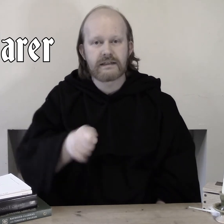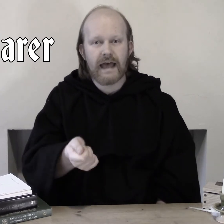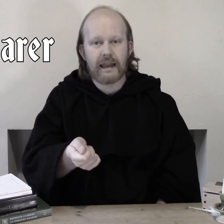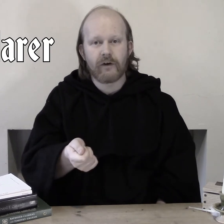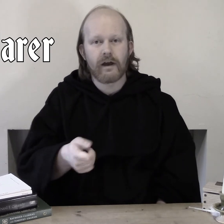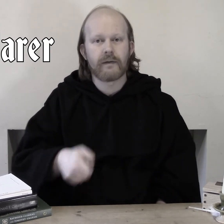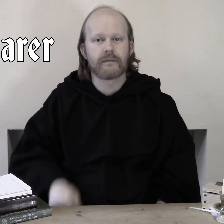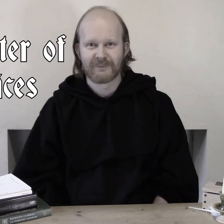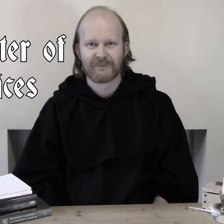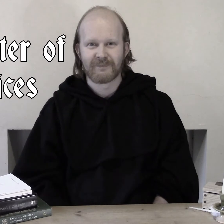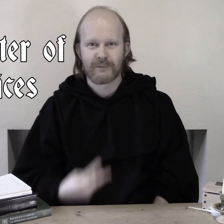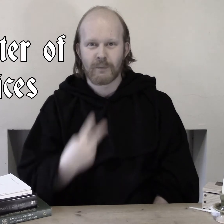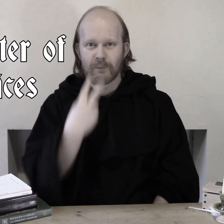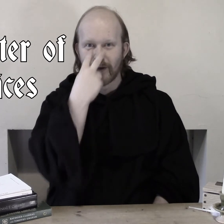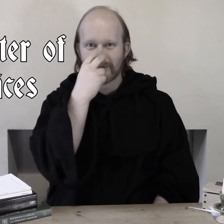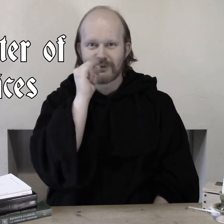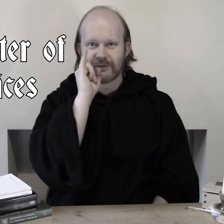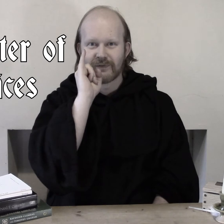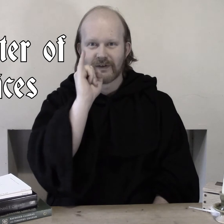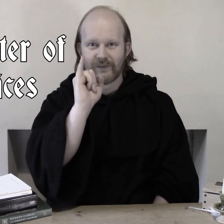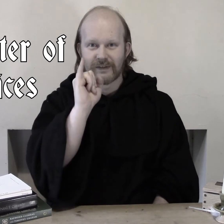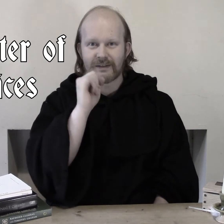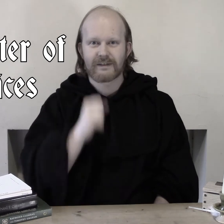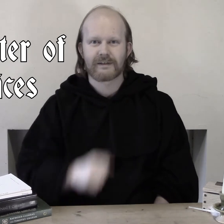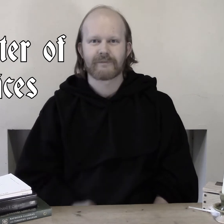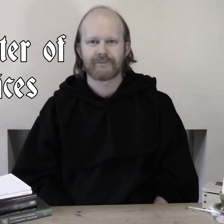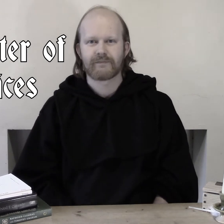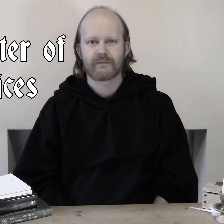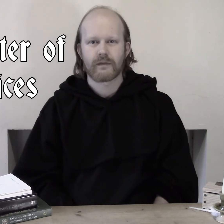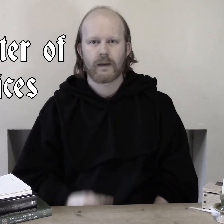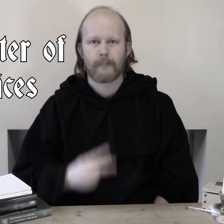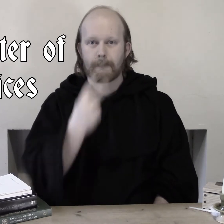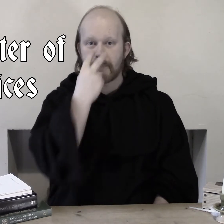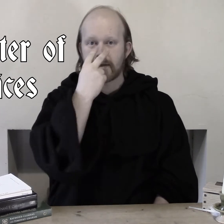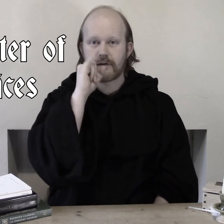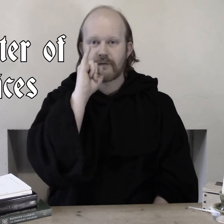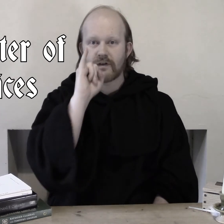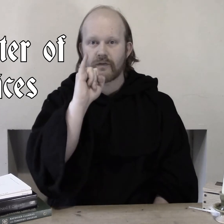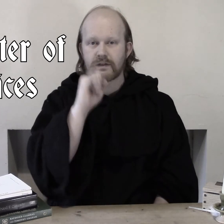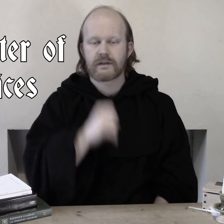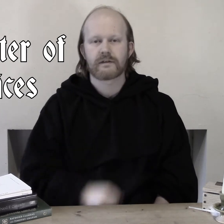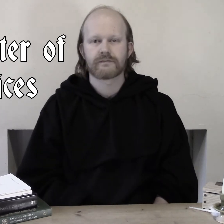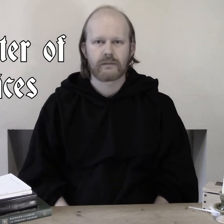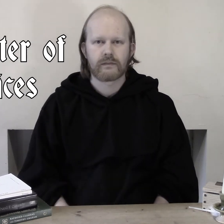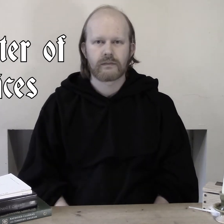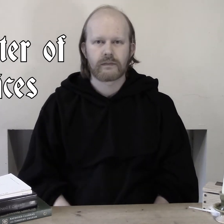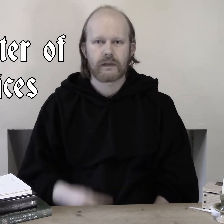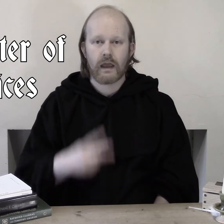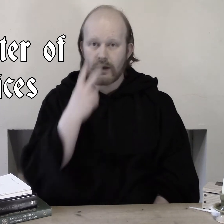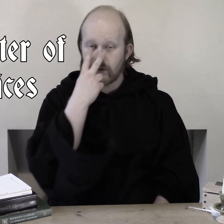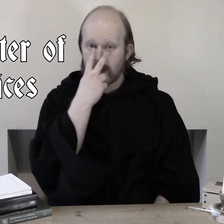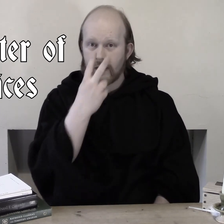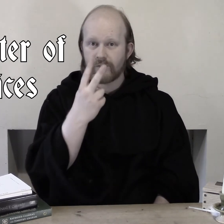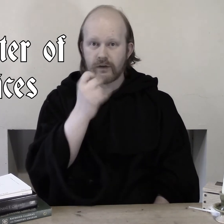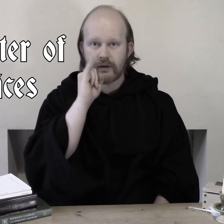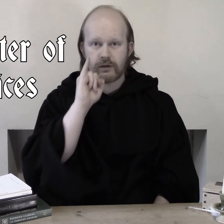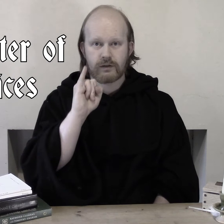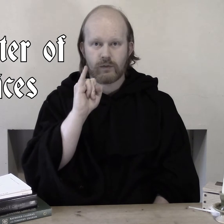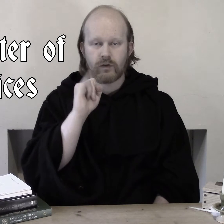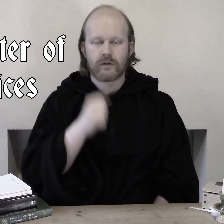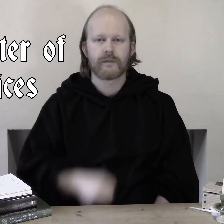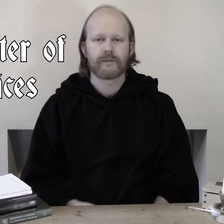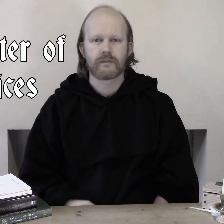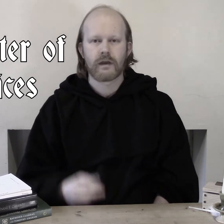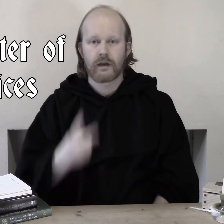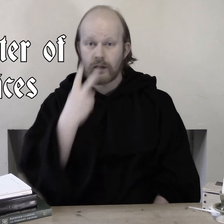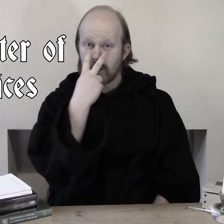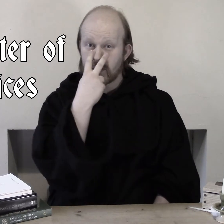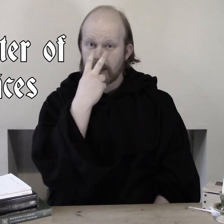There’s also the master of the novices, which is a combination sign for 'looking after' and 'small'